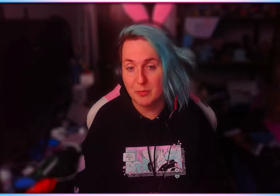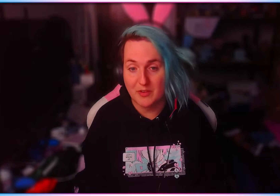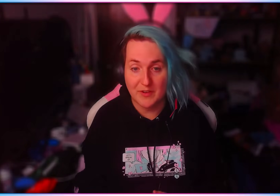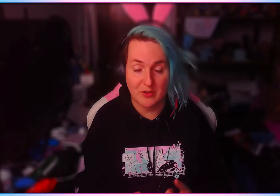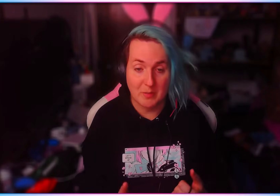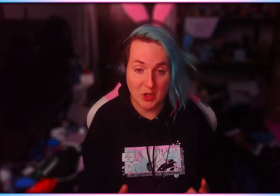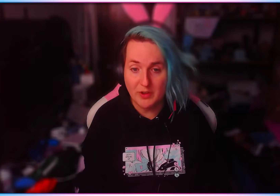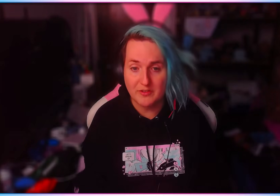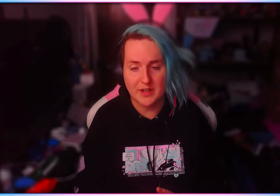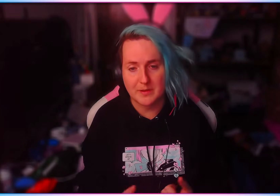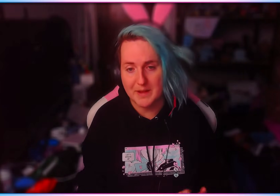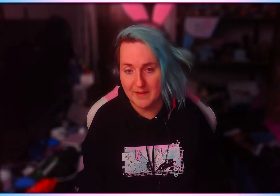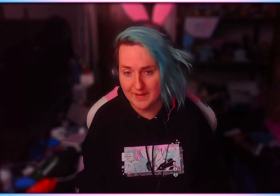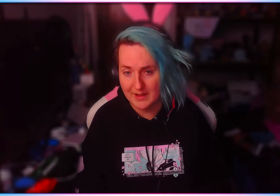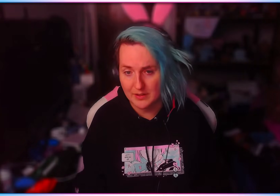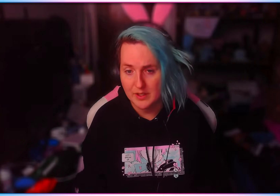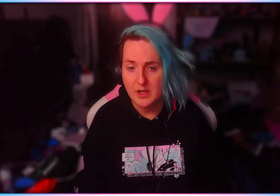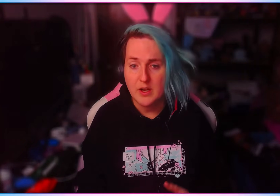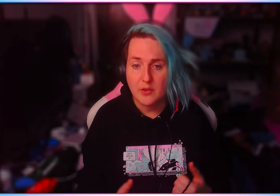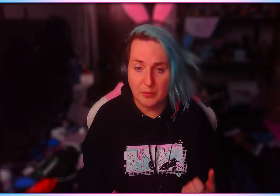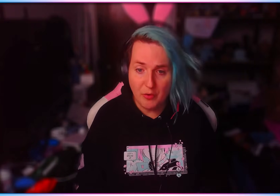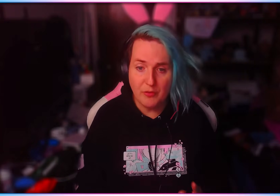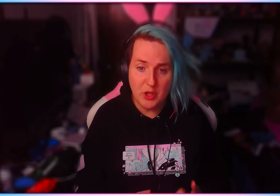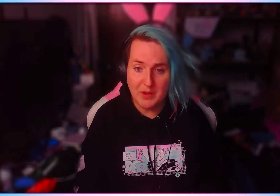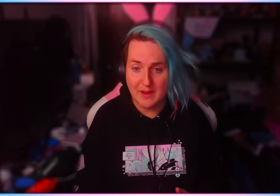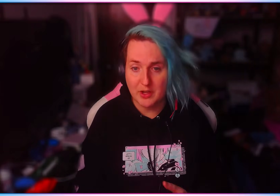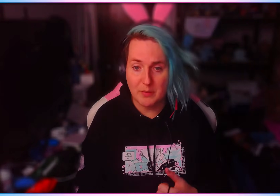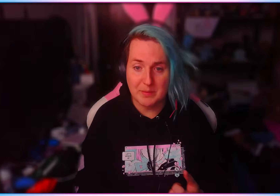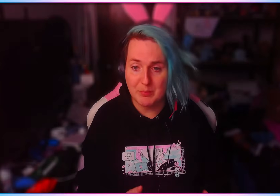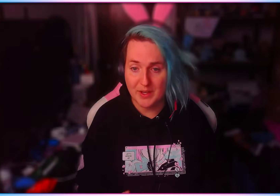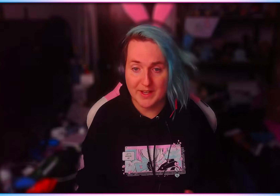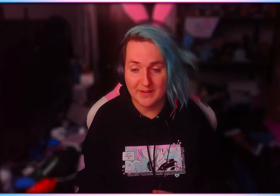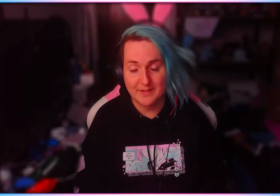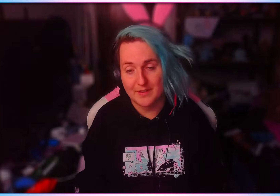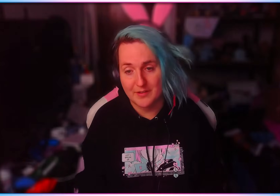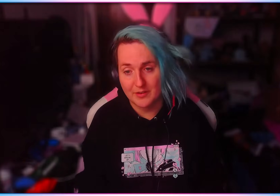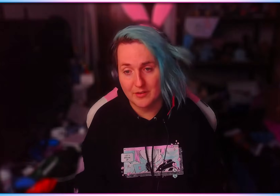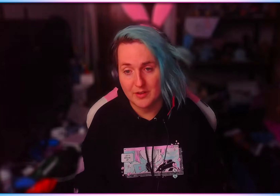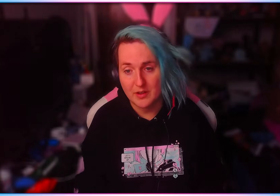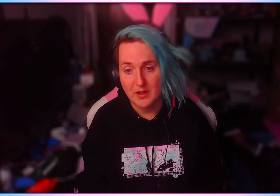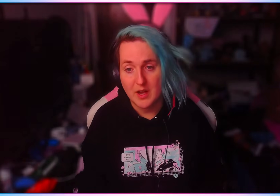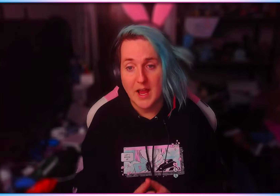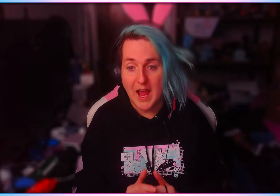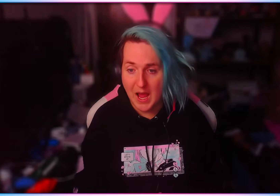specific terminology into BSL, the results that you get are going to be pretty inconsistent.